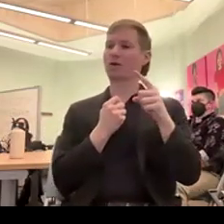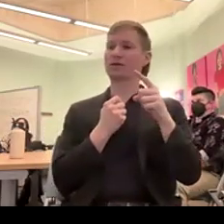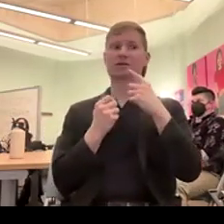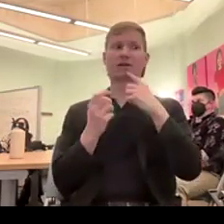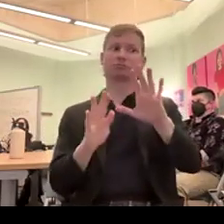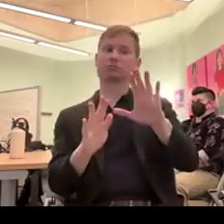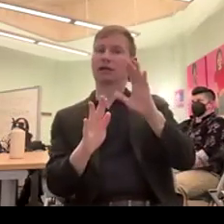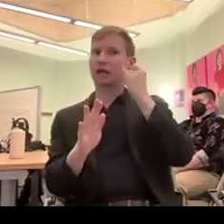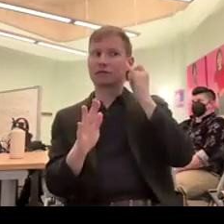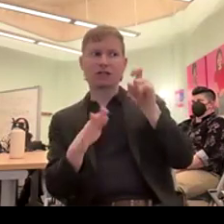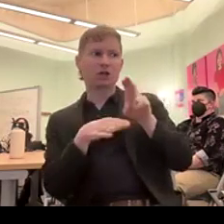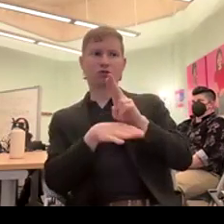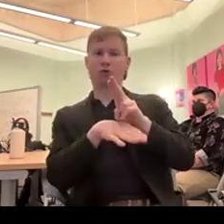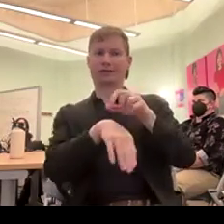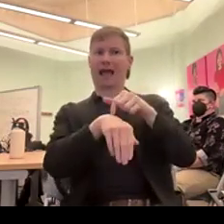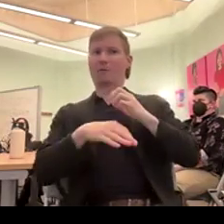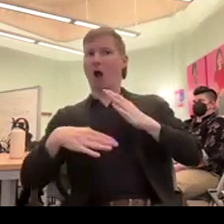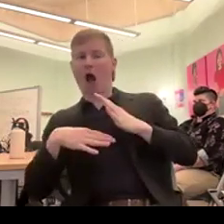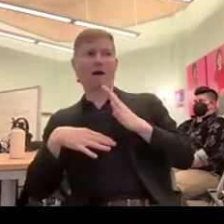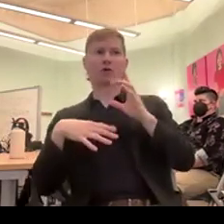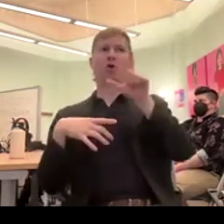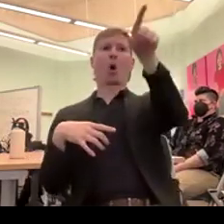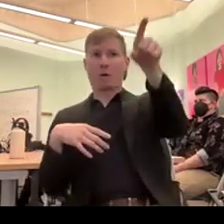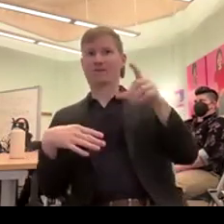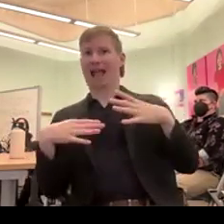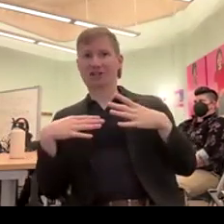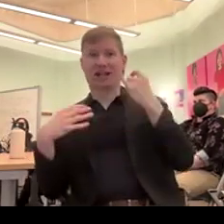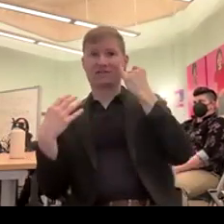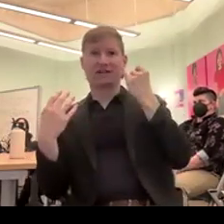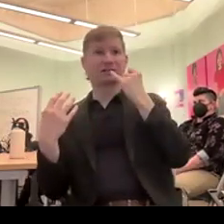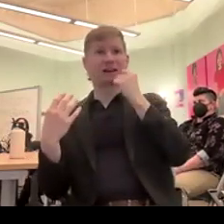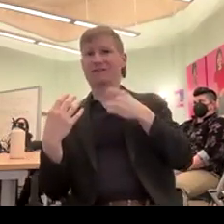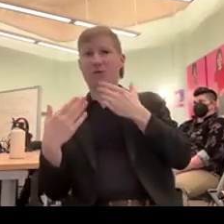really supportive team who's very, "please use your paid time off," "please go on your